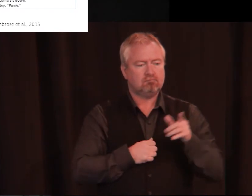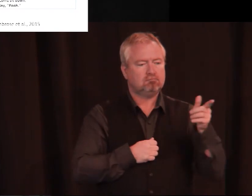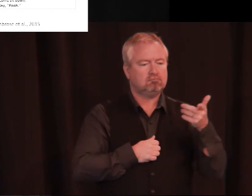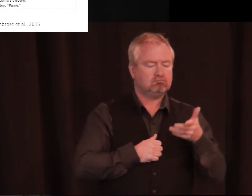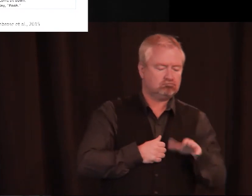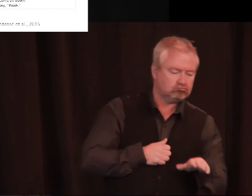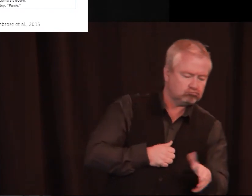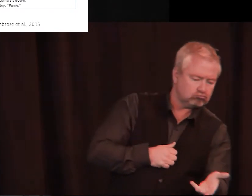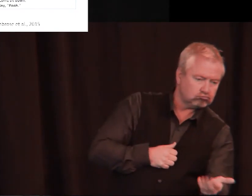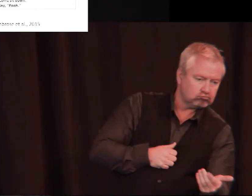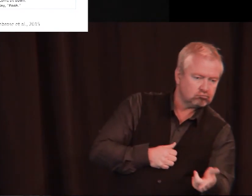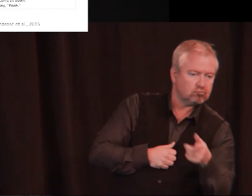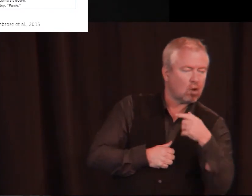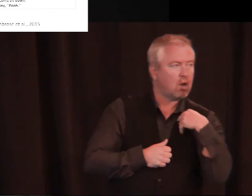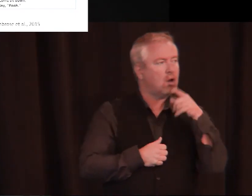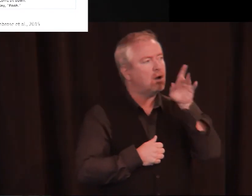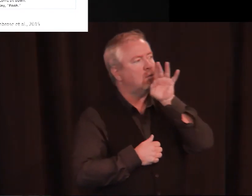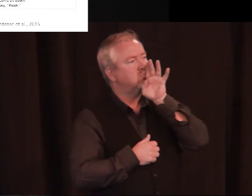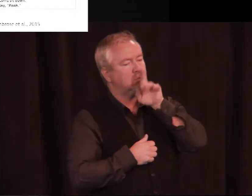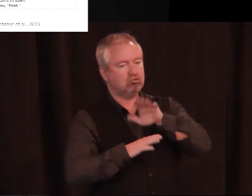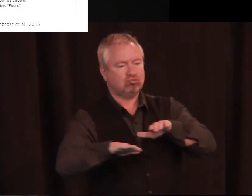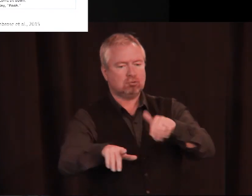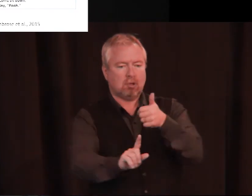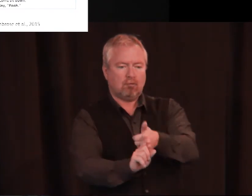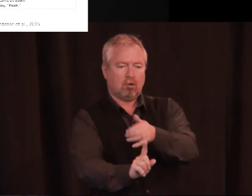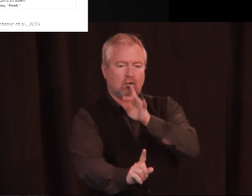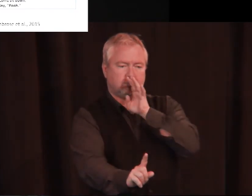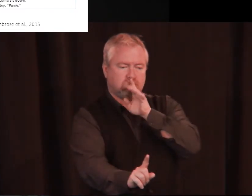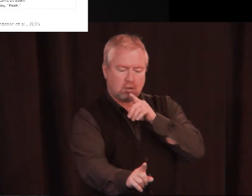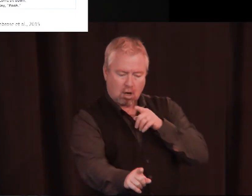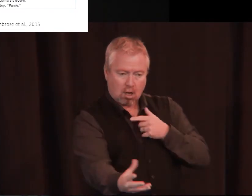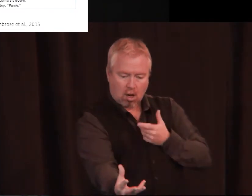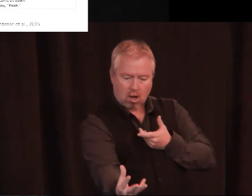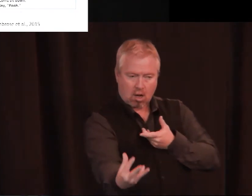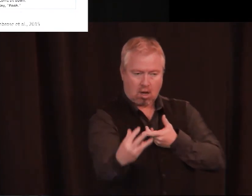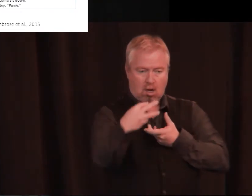are they asking them questions that aren't really about what's happening in the moment,